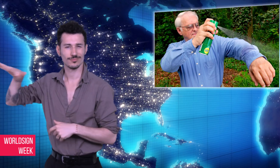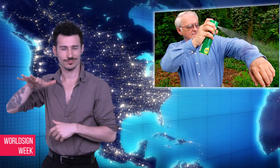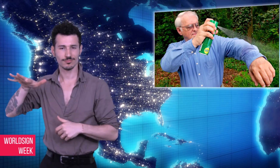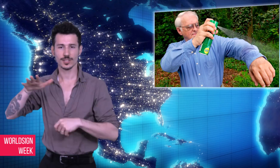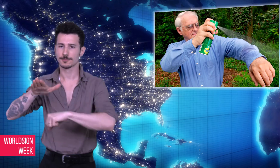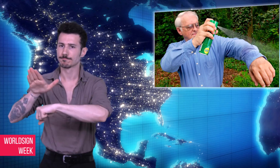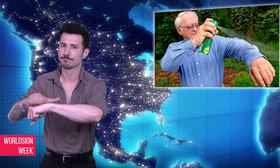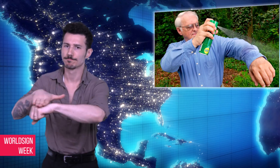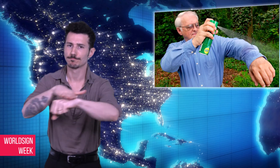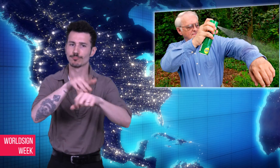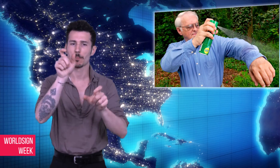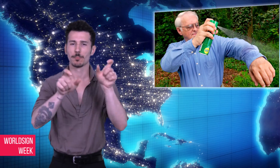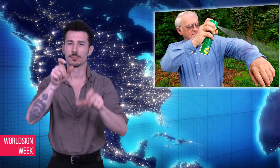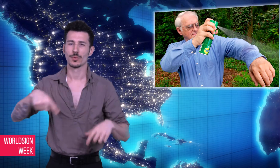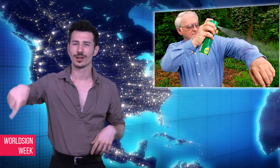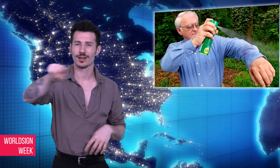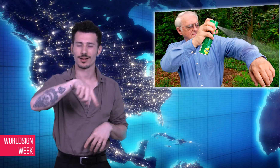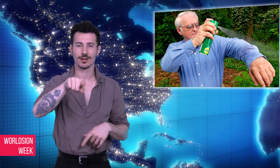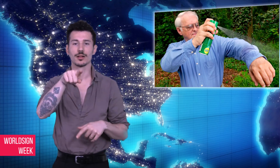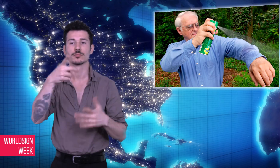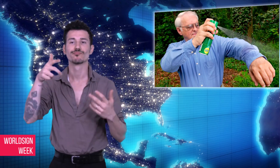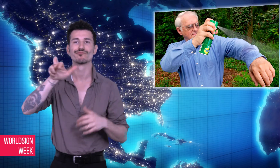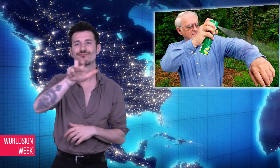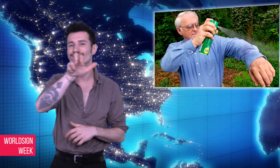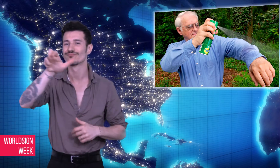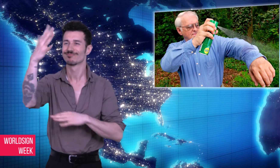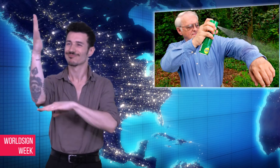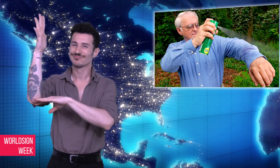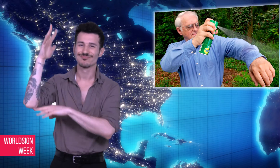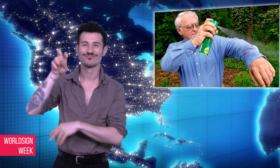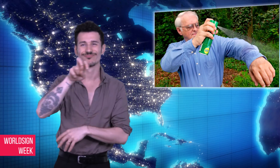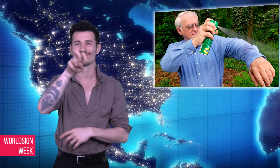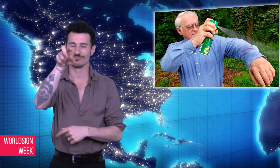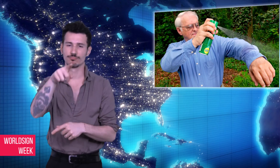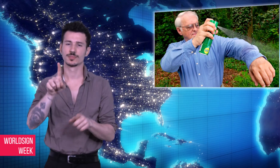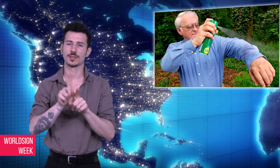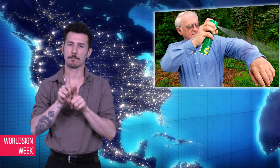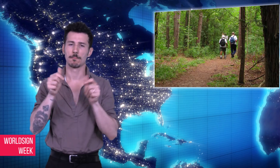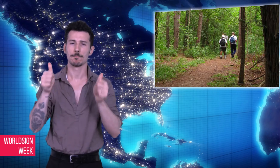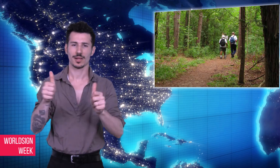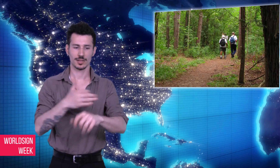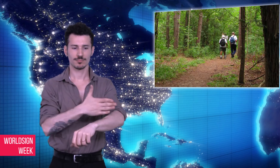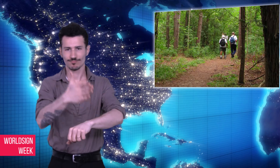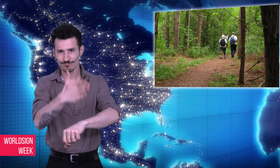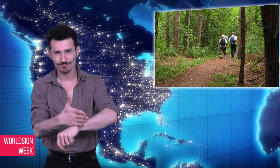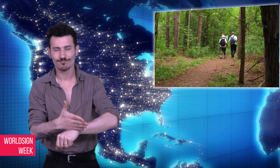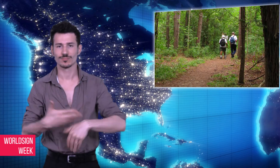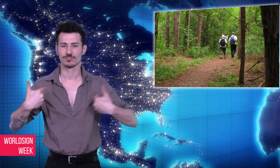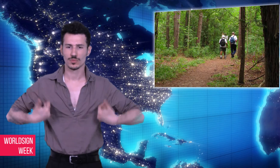say when you are outside in parks and forests to wear proper clothing that